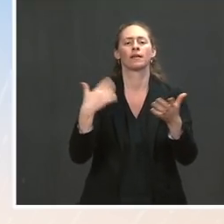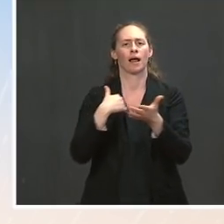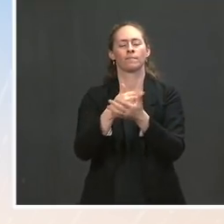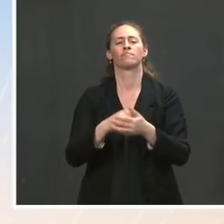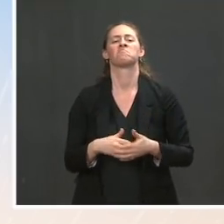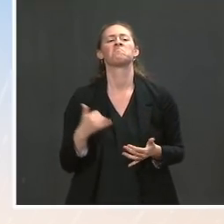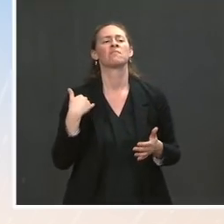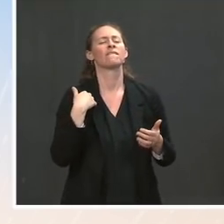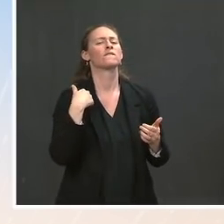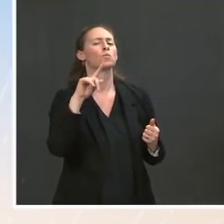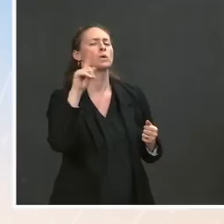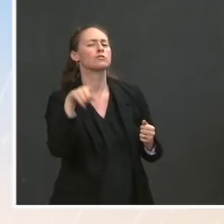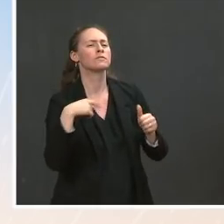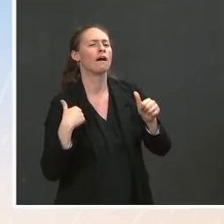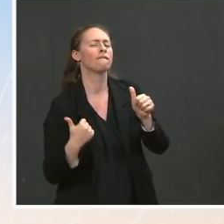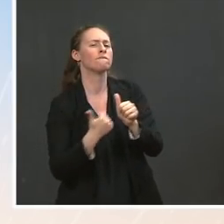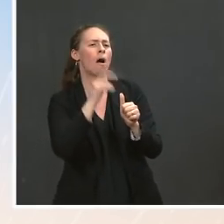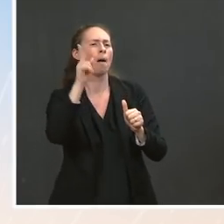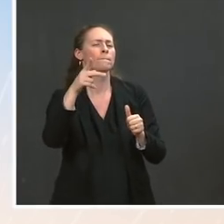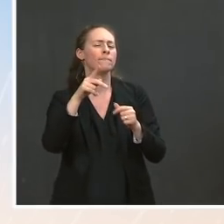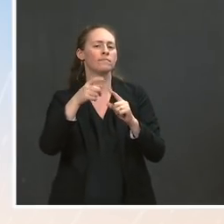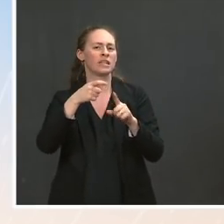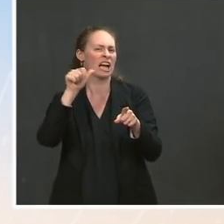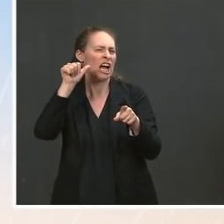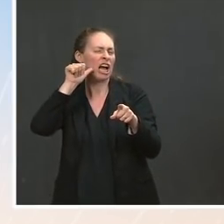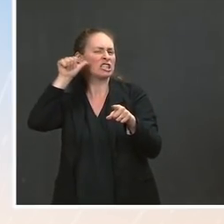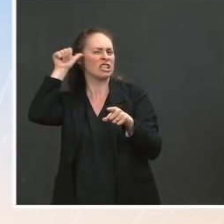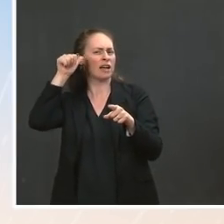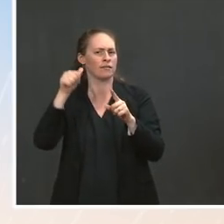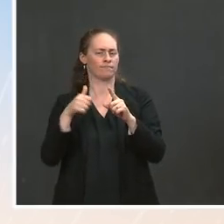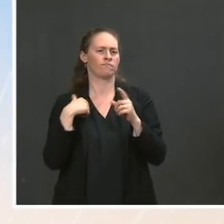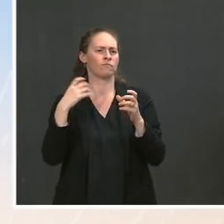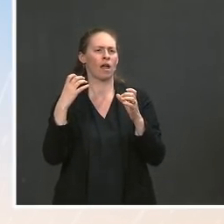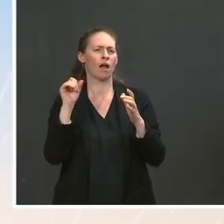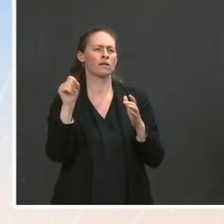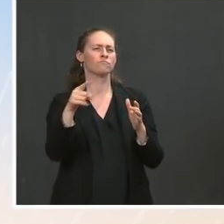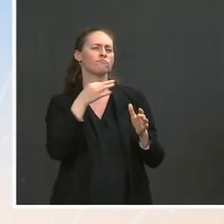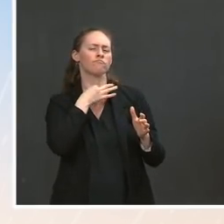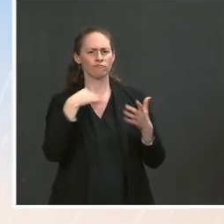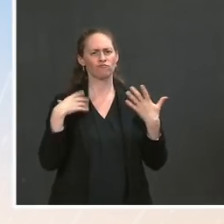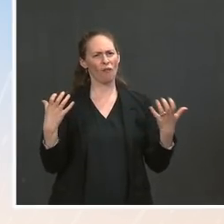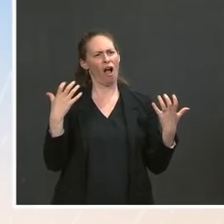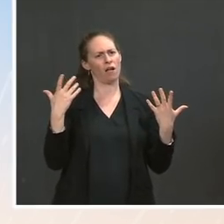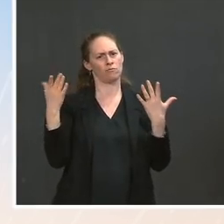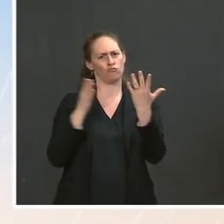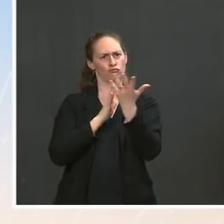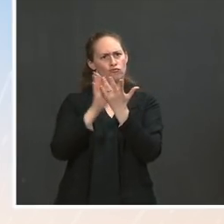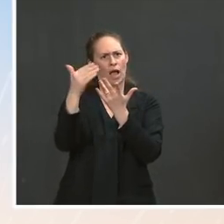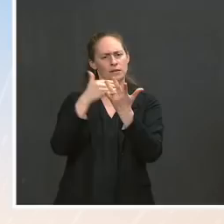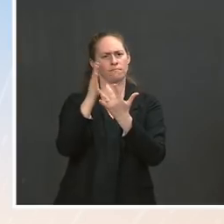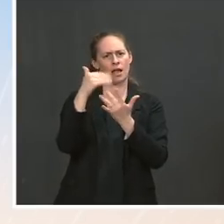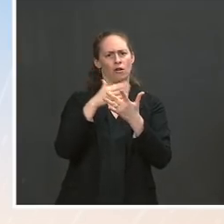I asked him about transparency and access for journalists into some of the facilities at the border. The president said,